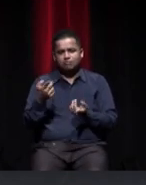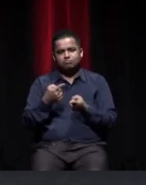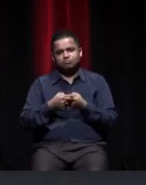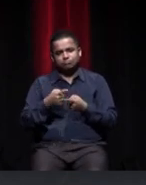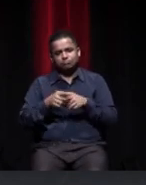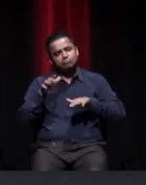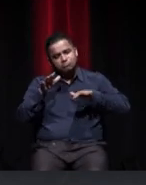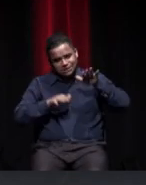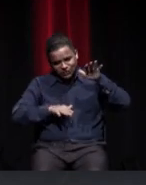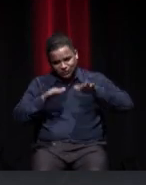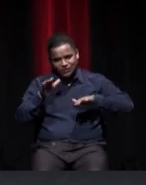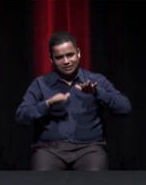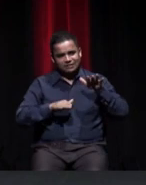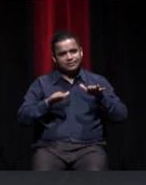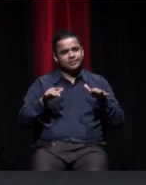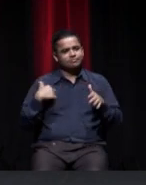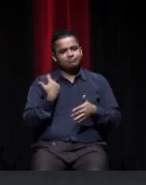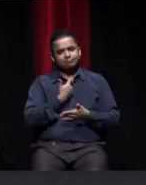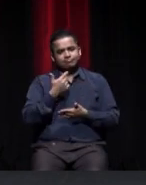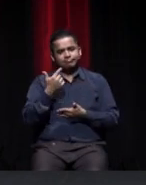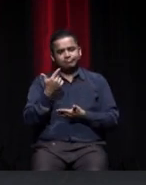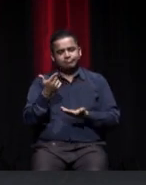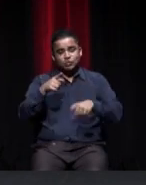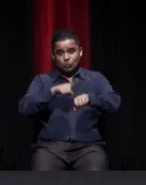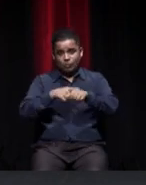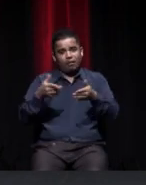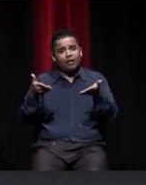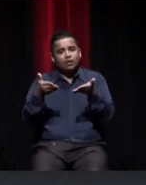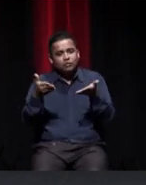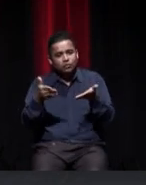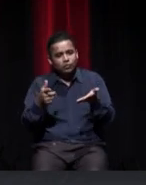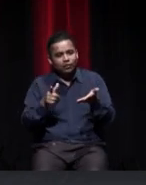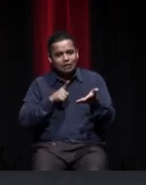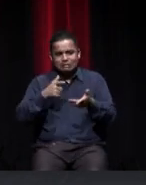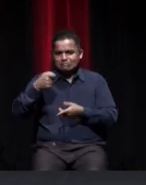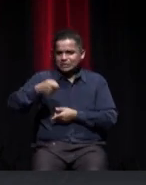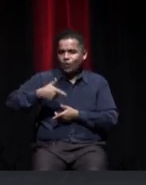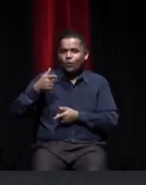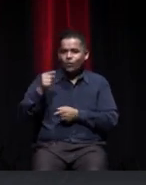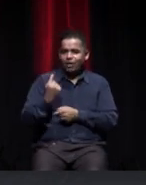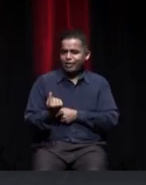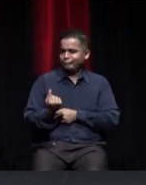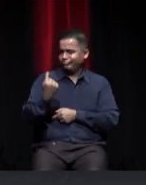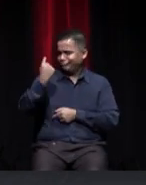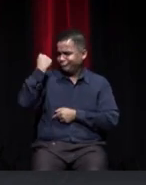we are in face of a moment that demands from us to repeat his sentence.